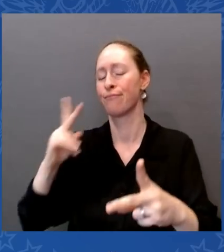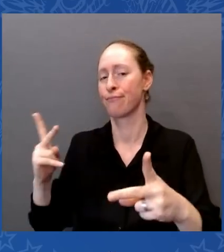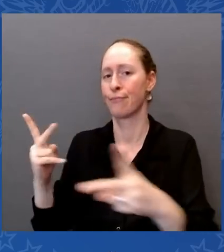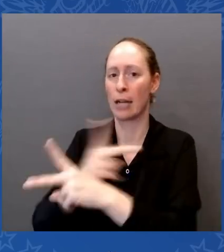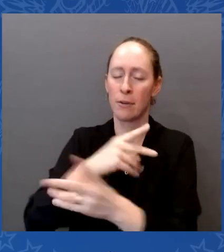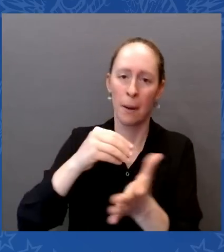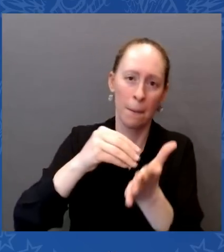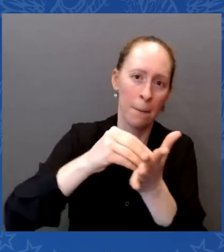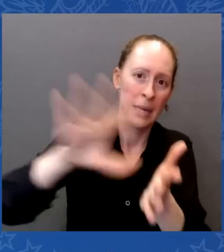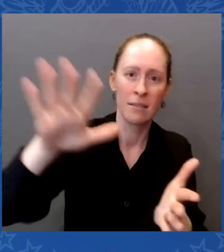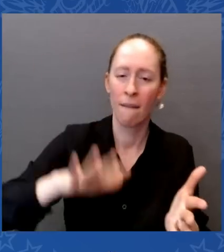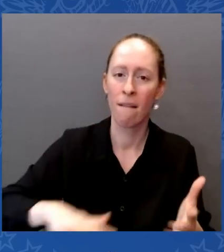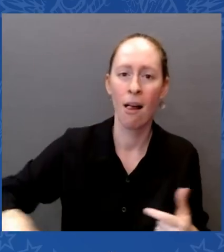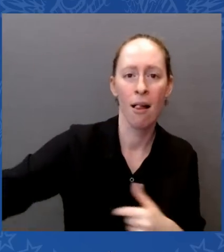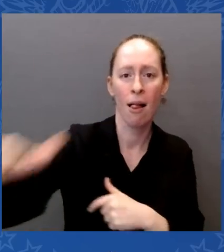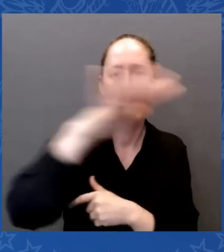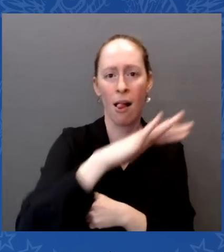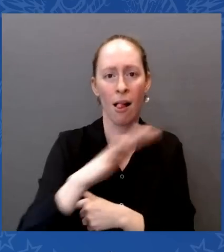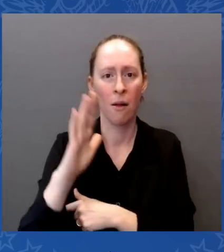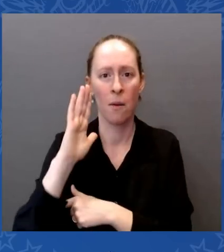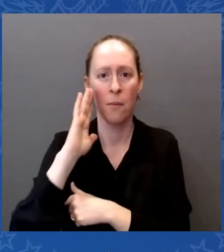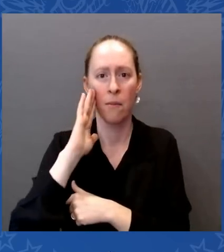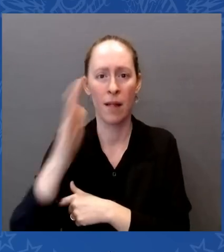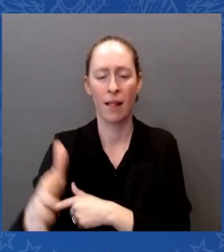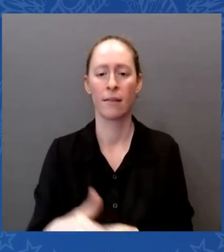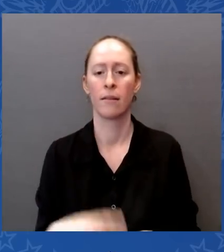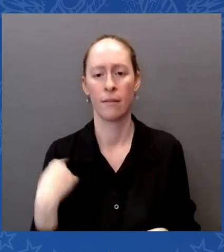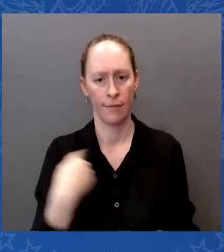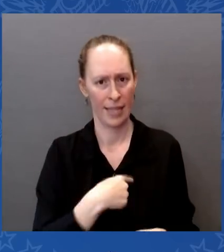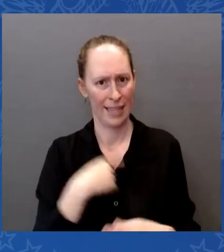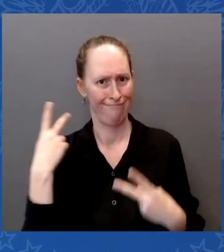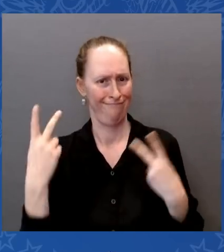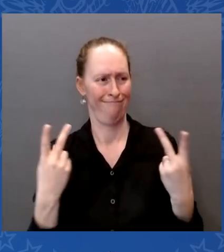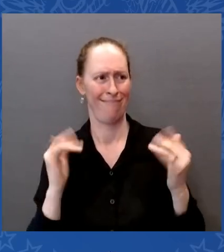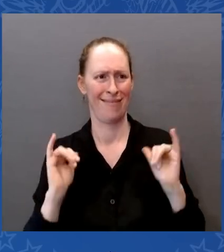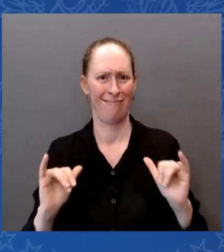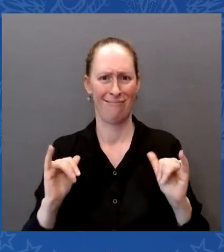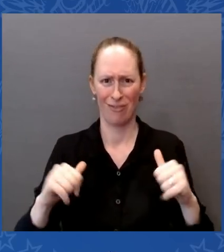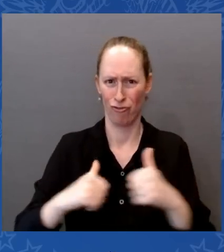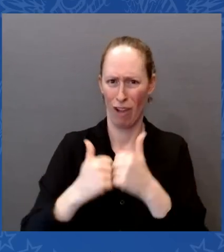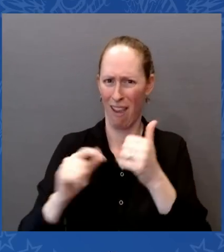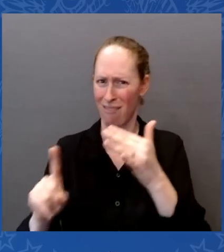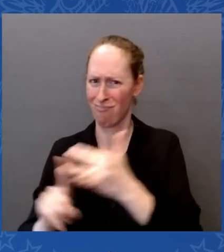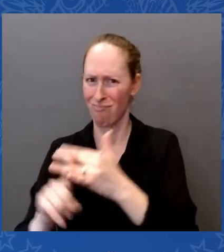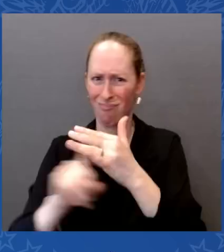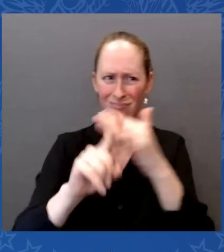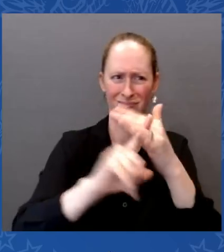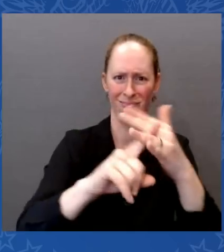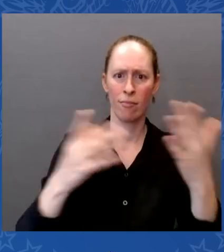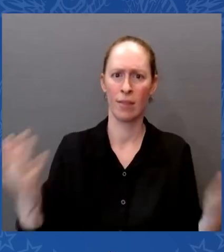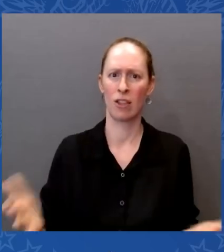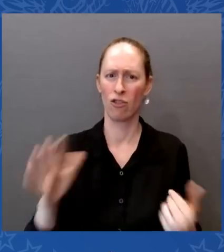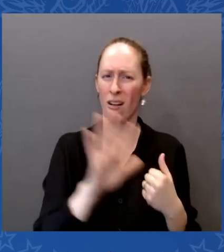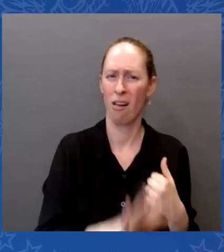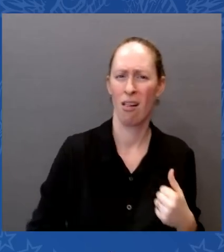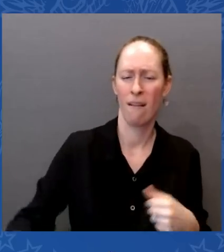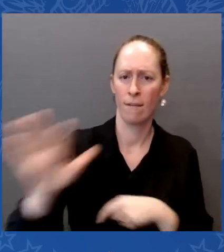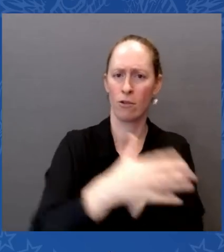but we're making real progress. We just have to keep going. I know we can. For everything we've been through,